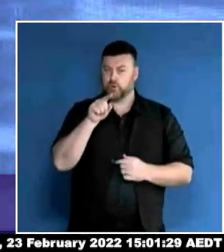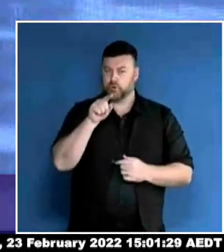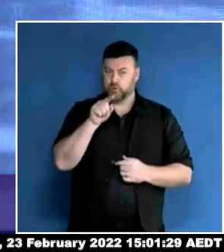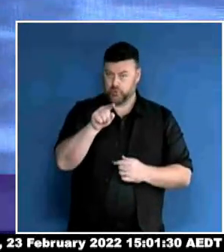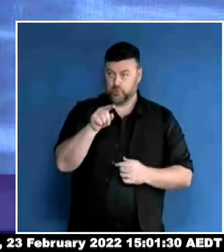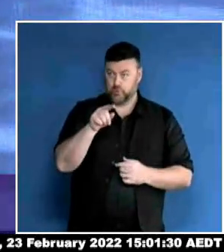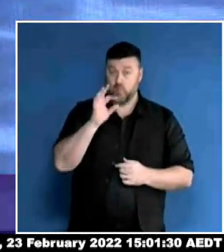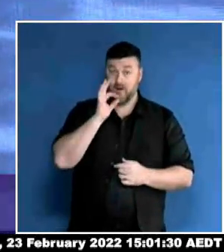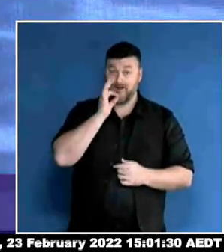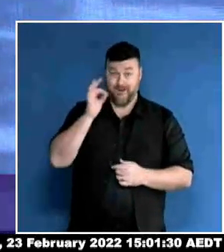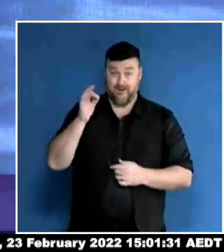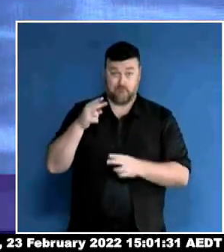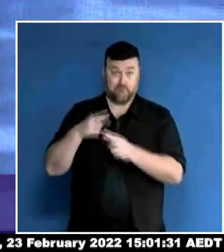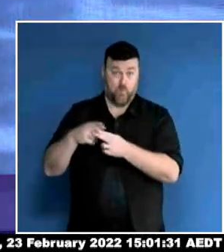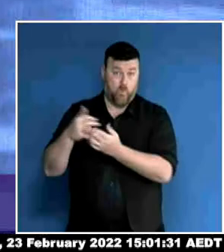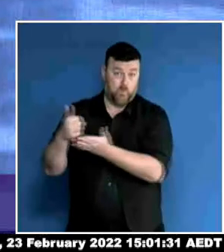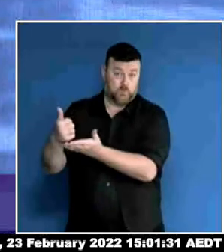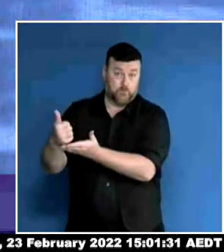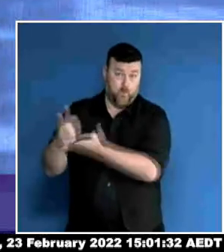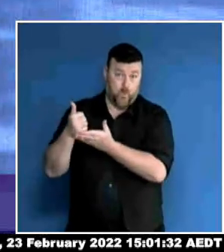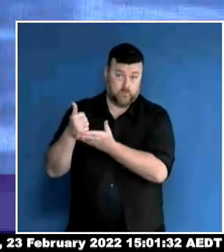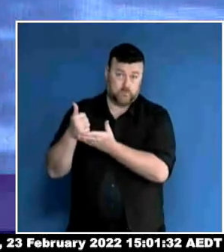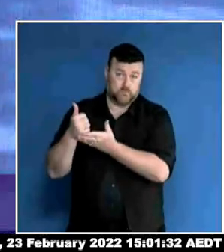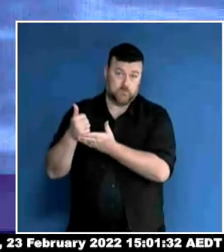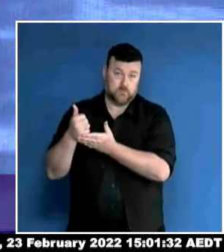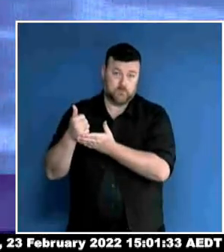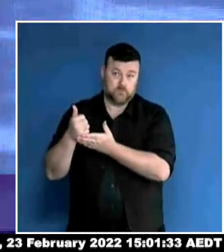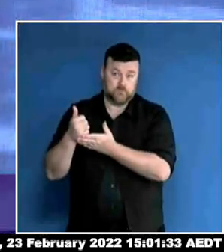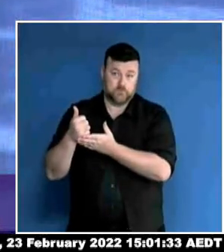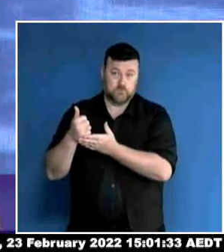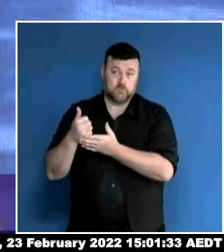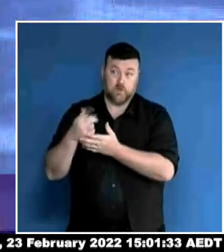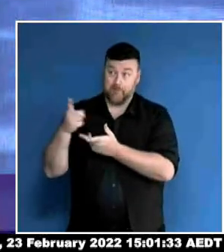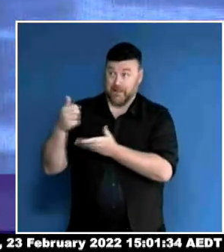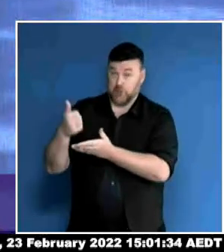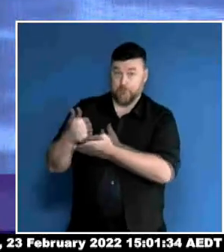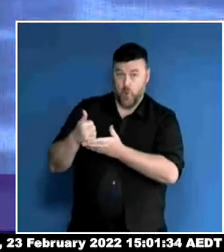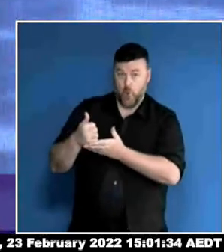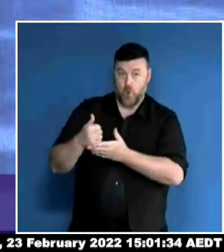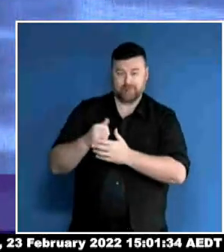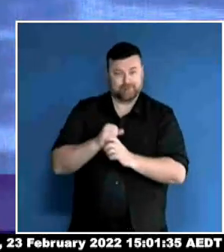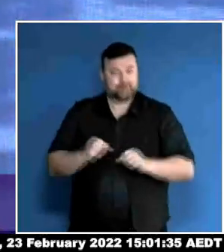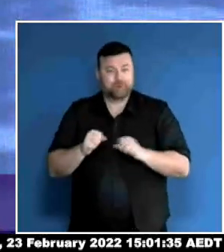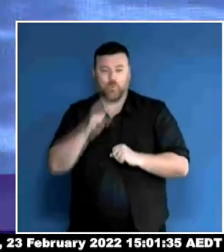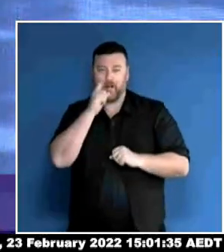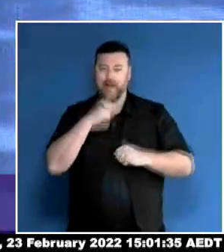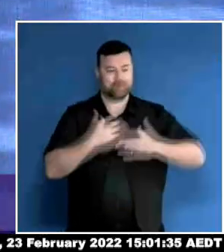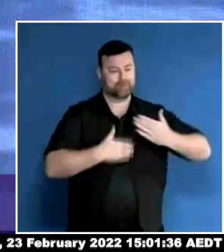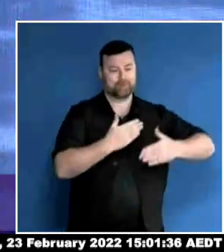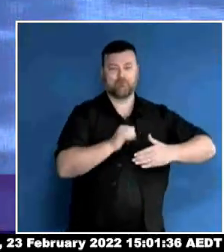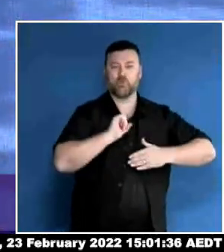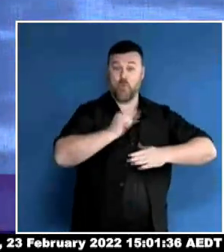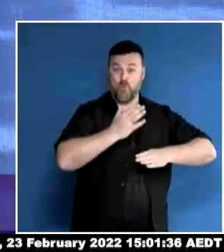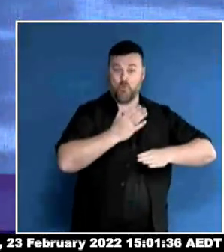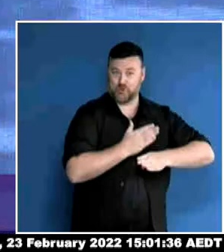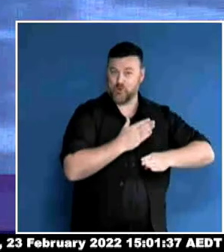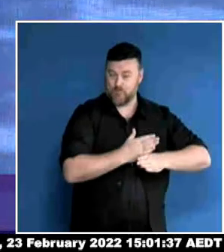being able to do your job as the barista trainer, you have addressed this in your statement, and I want to take you to those parts.